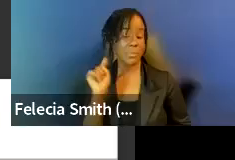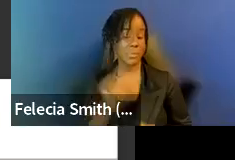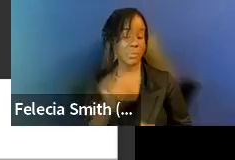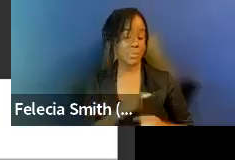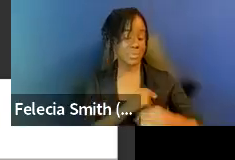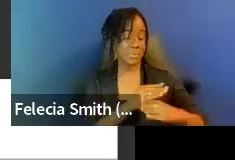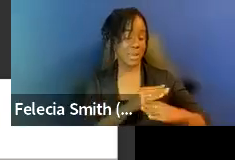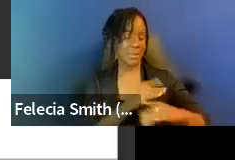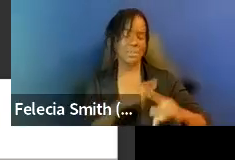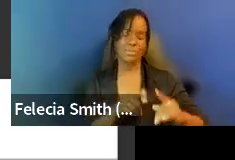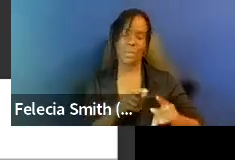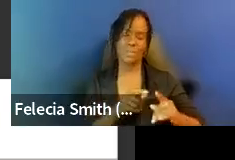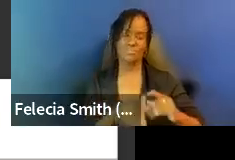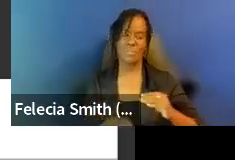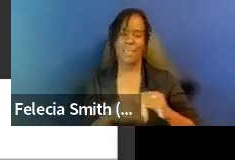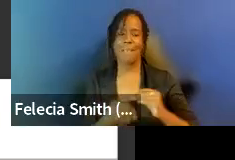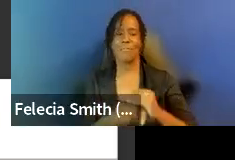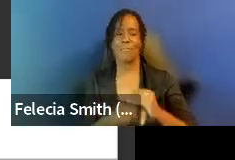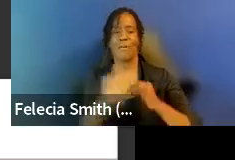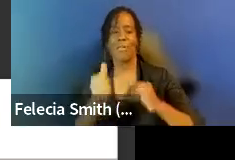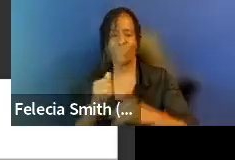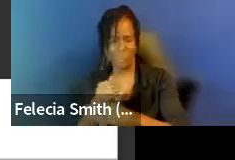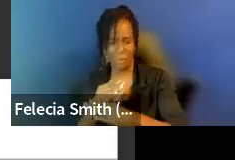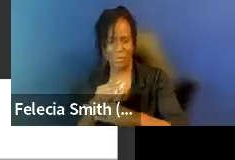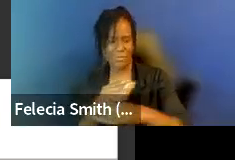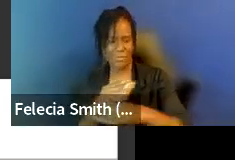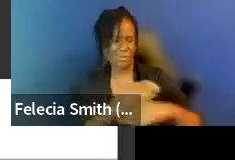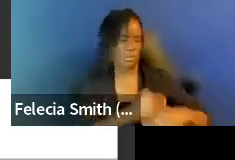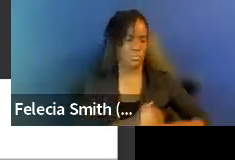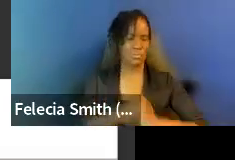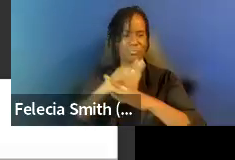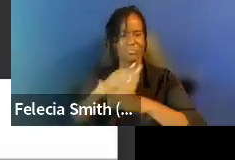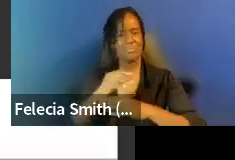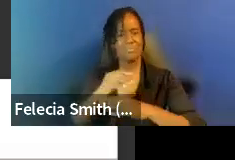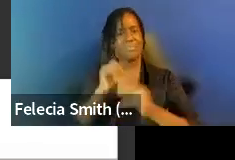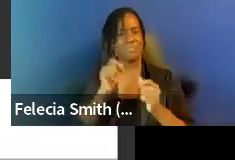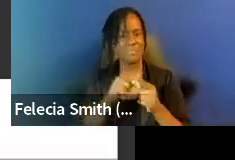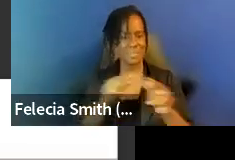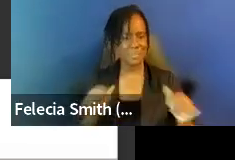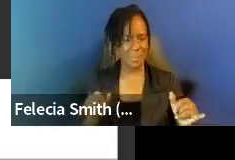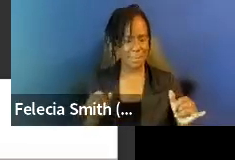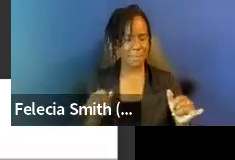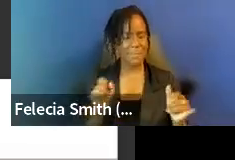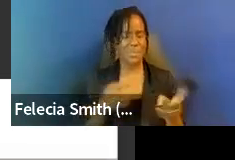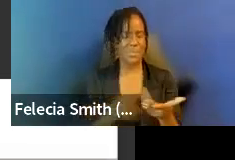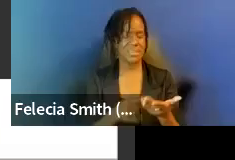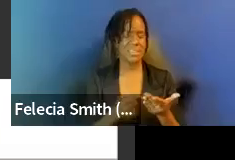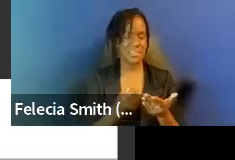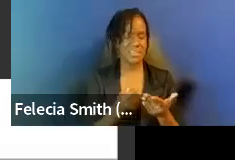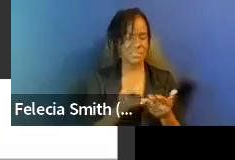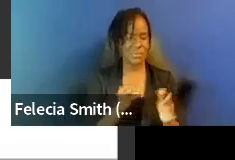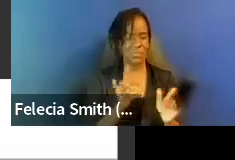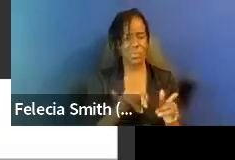Getting back to this idea of